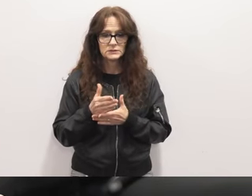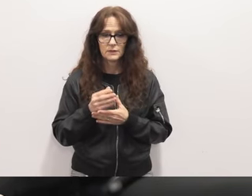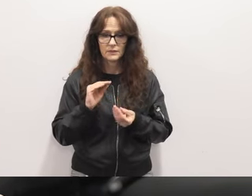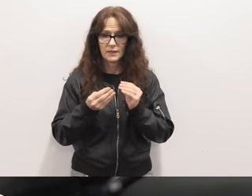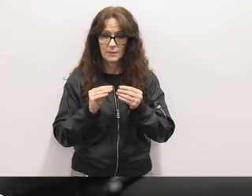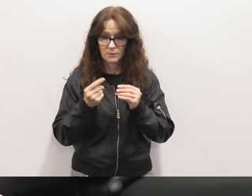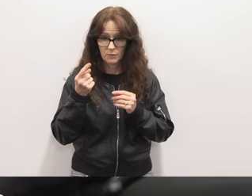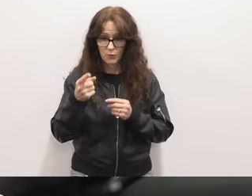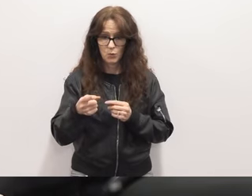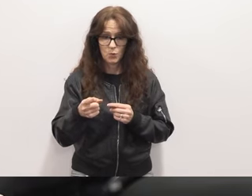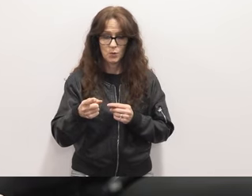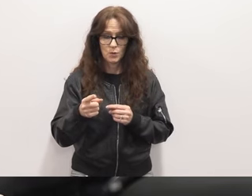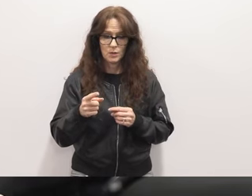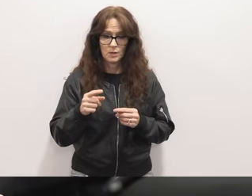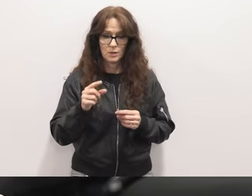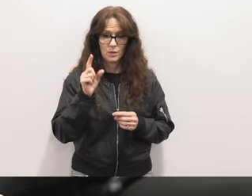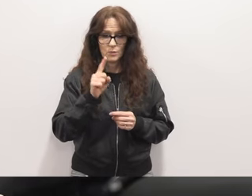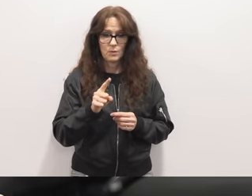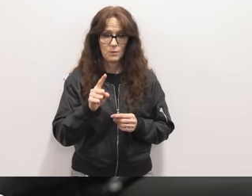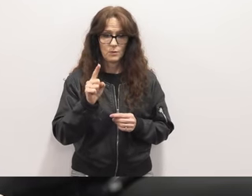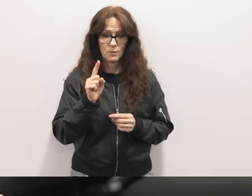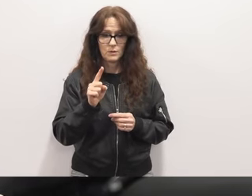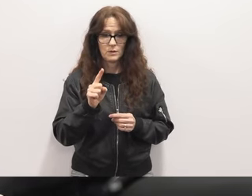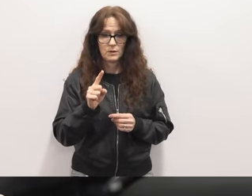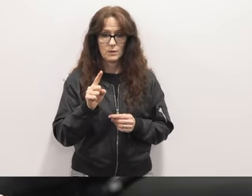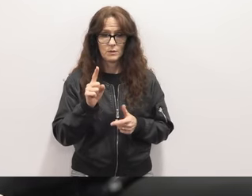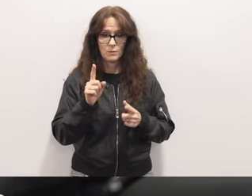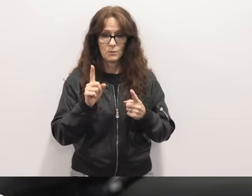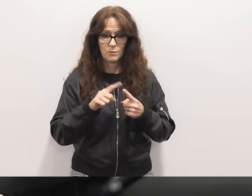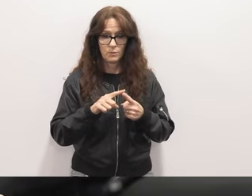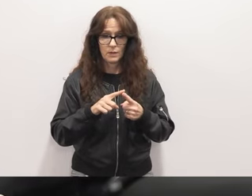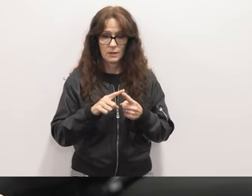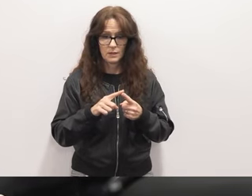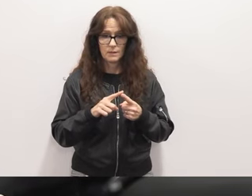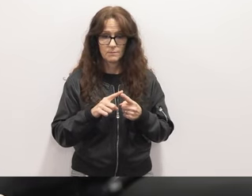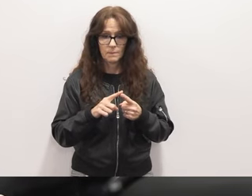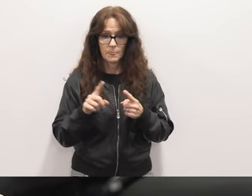But points one and two or 0.1 was unanimous.